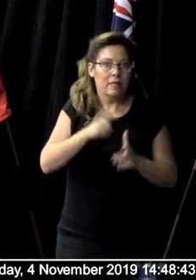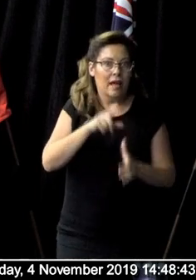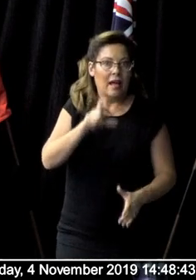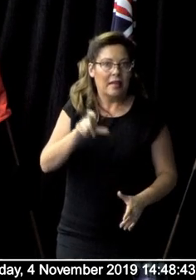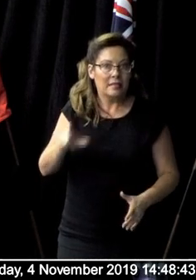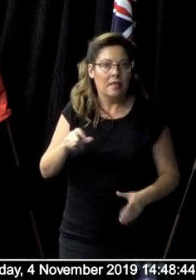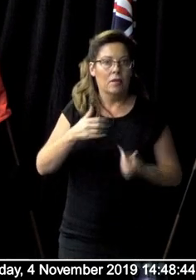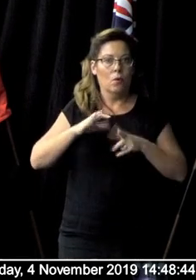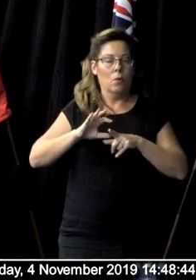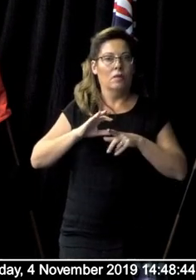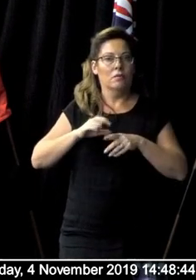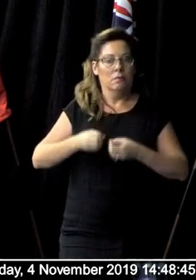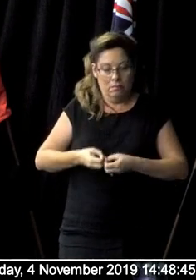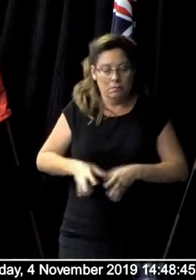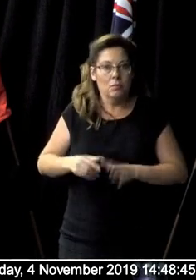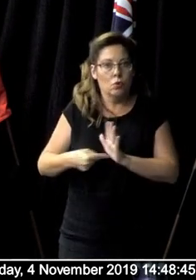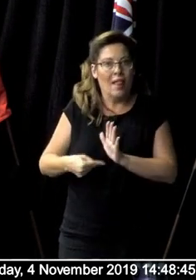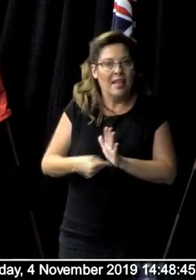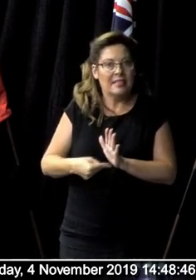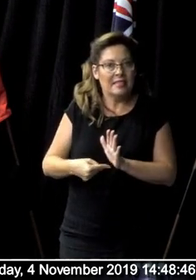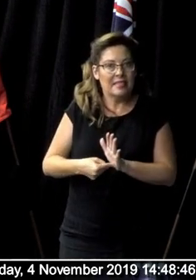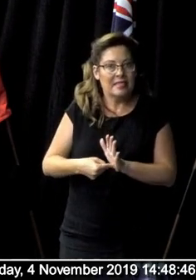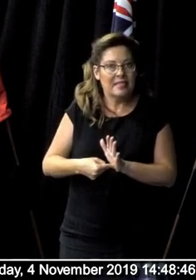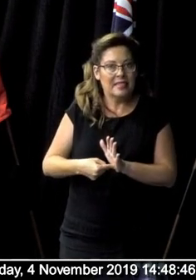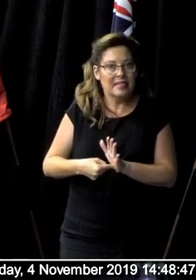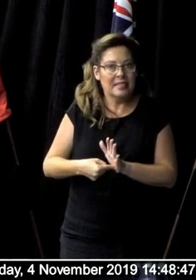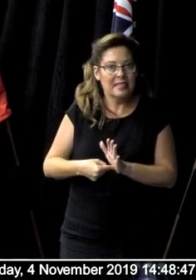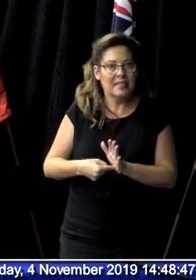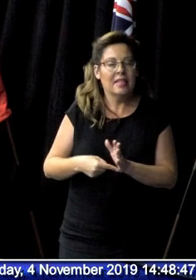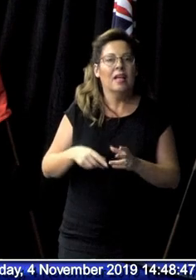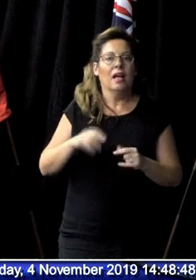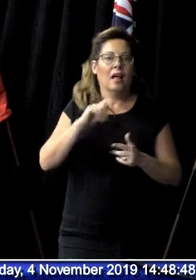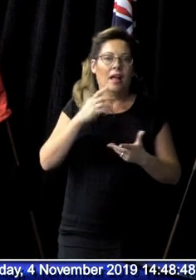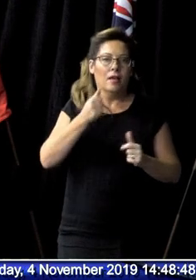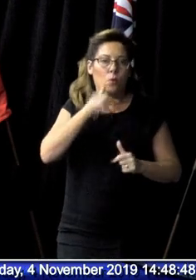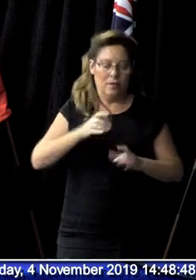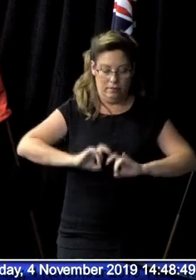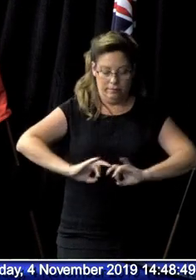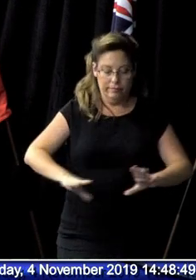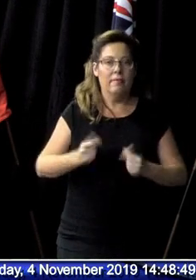Sorry? Did you say a dog mat? Yes. Okay, thanks.